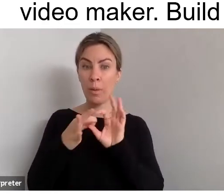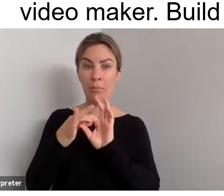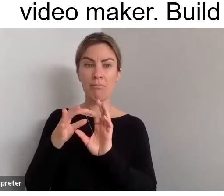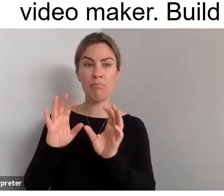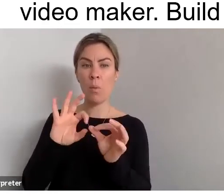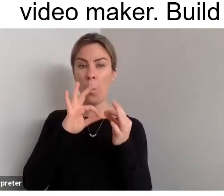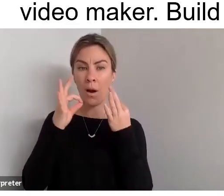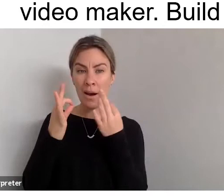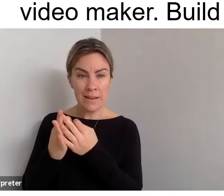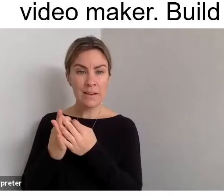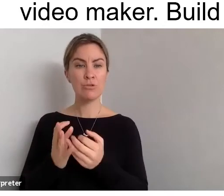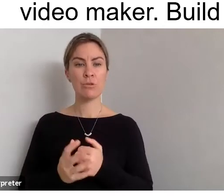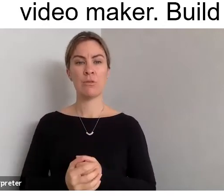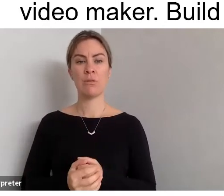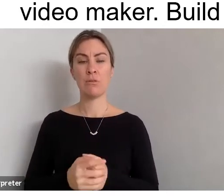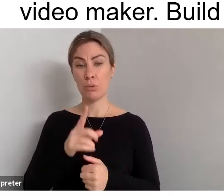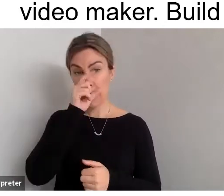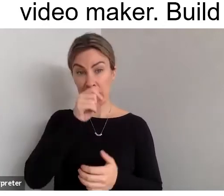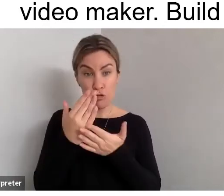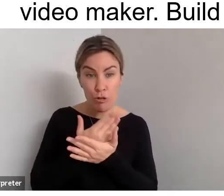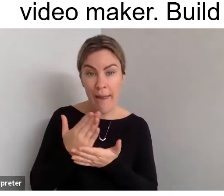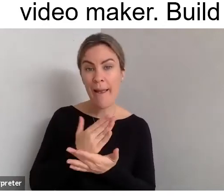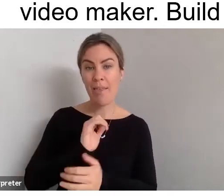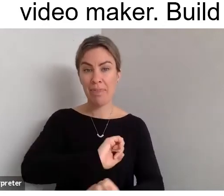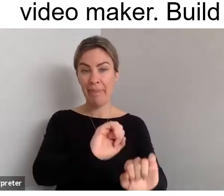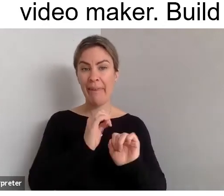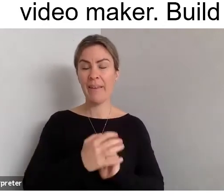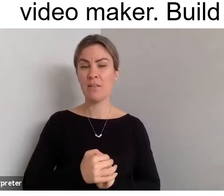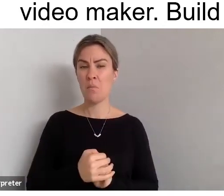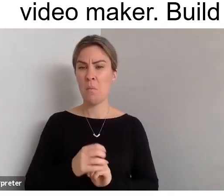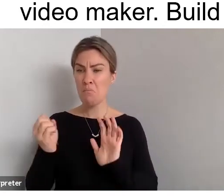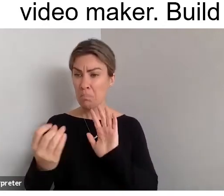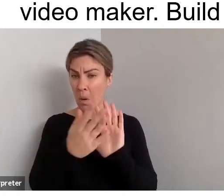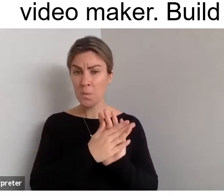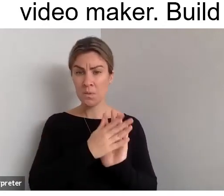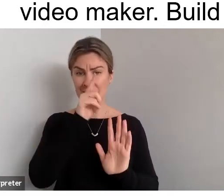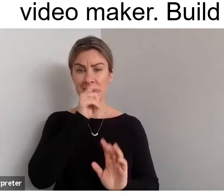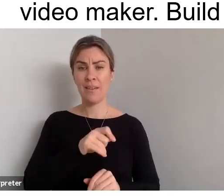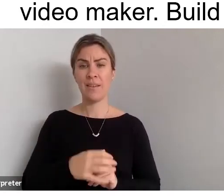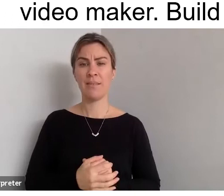You can share things or post things, all of this great stuff.